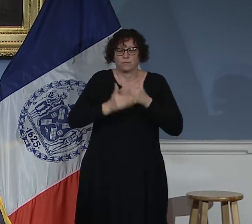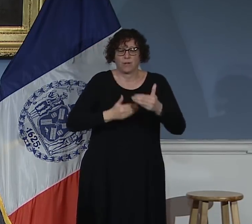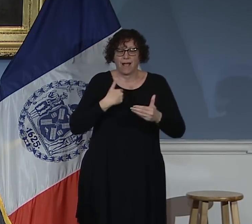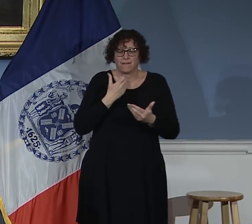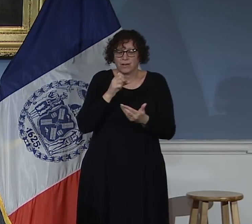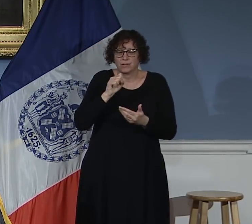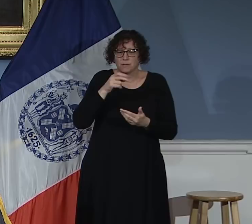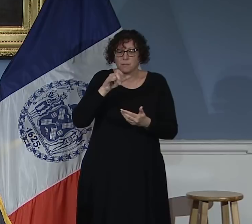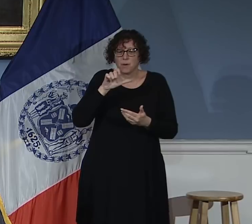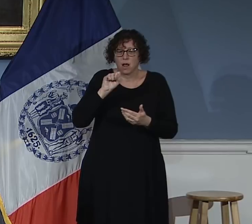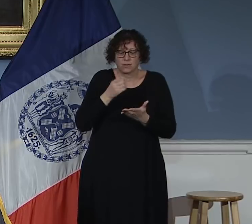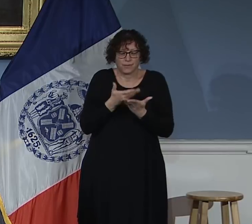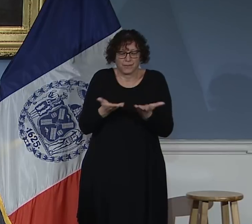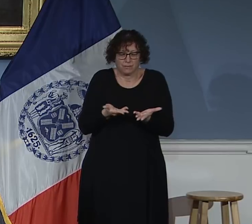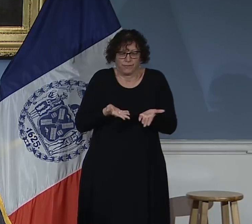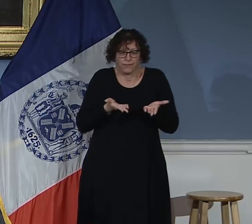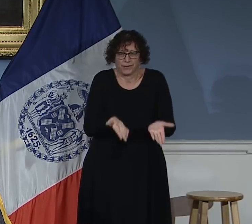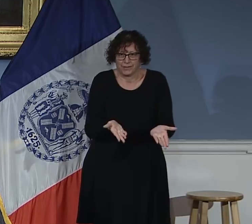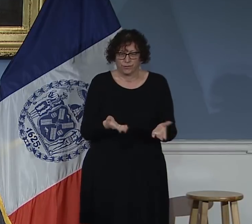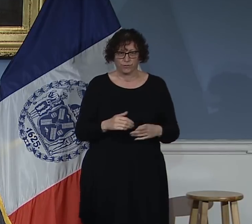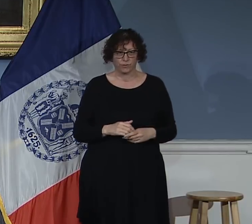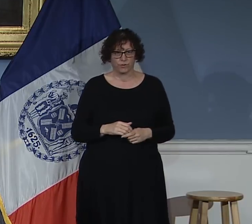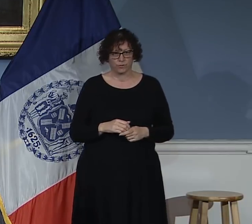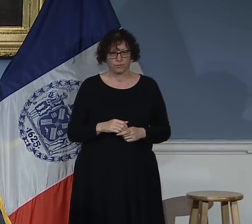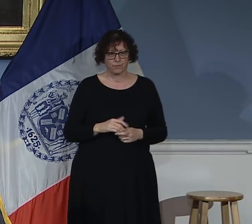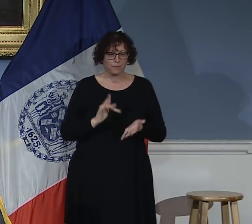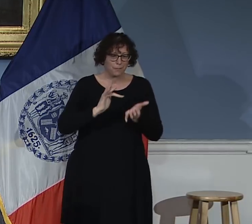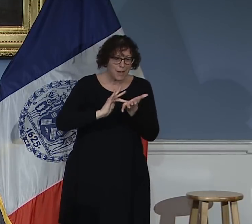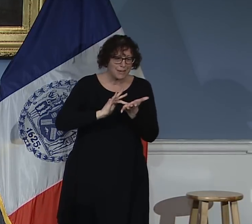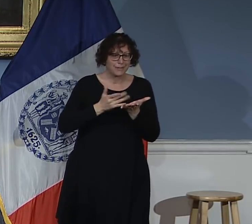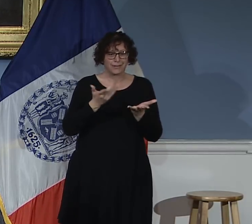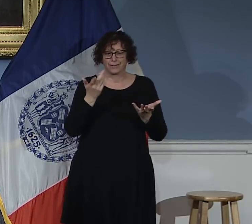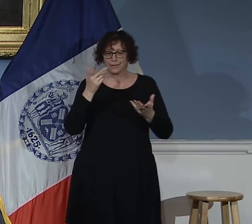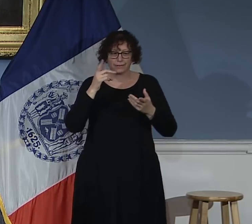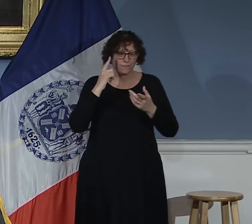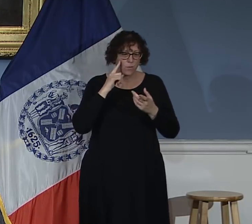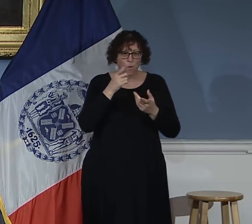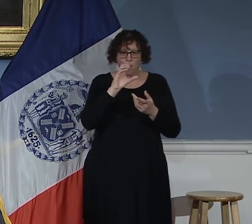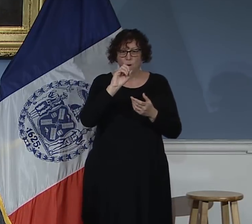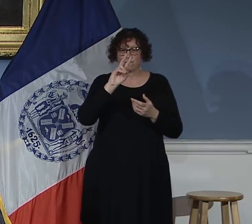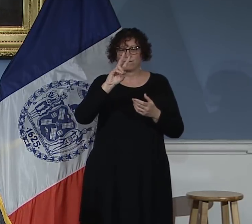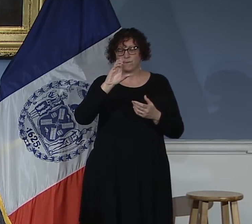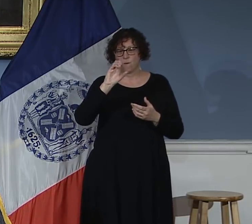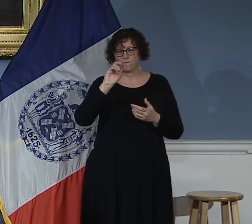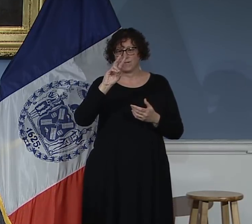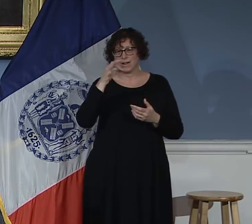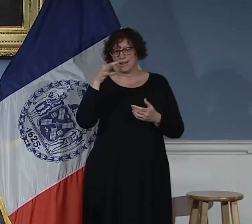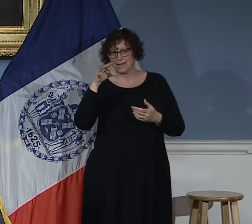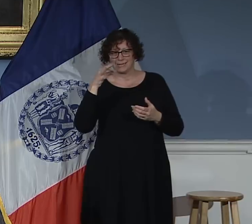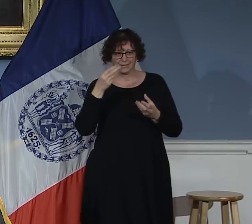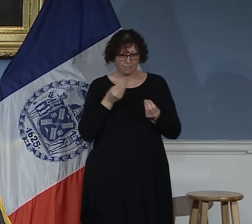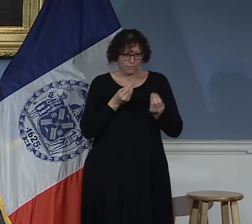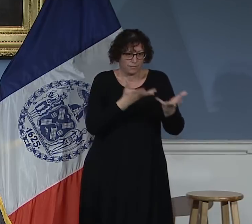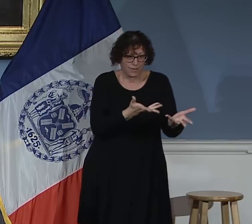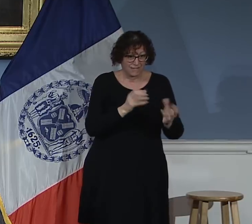MUCH GREATER DANGER. WHERE DO I HAVE CONFIDENCE? I HAVE CONFIDENCE IN OUR STATE GOVERNMENT AND IN